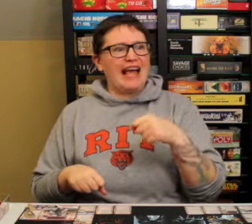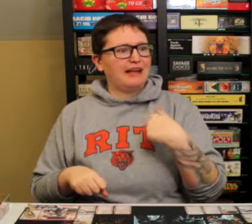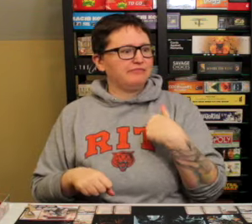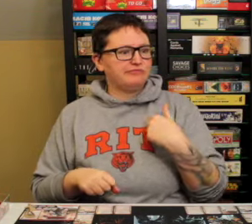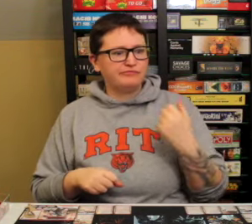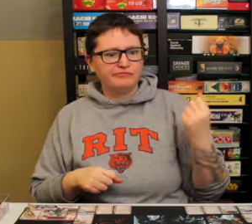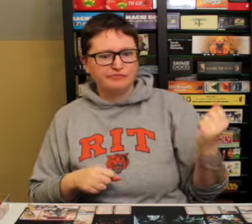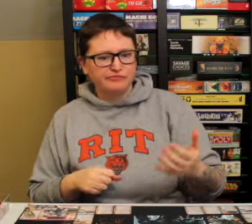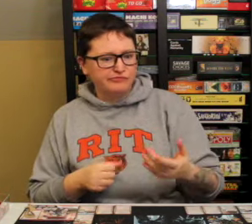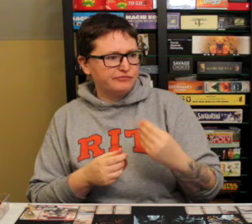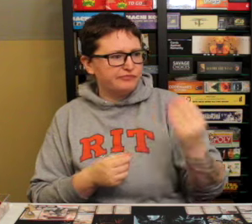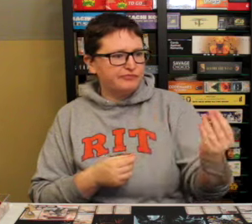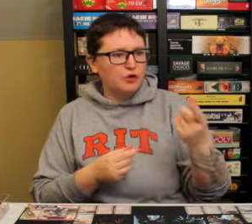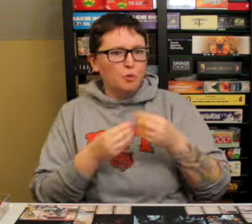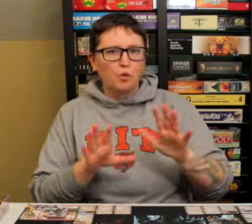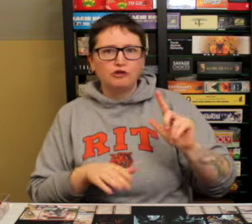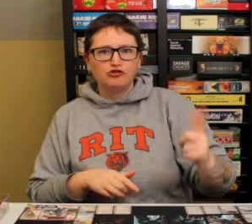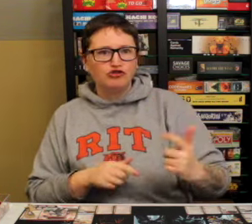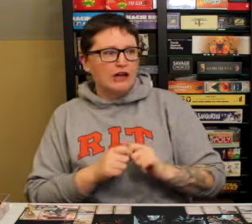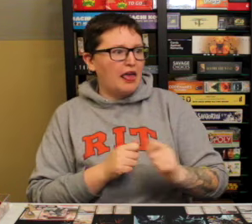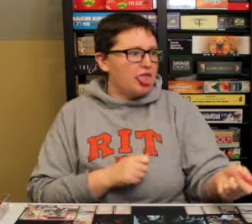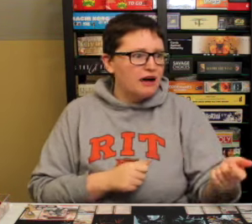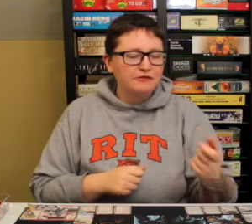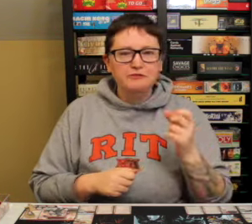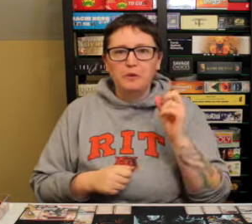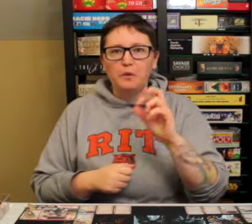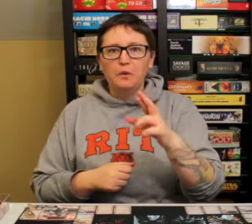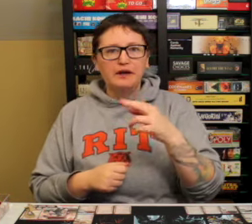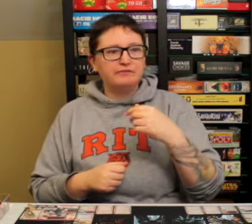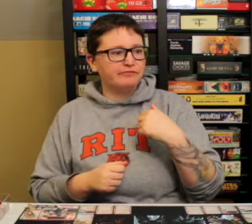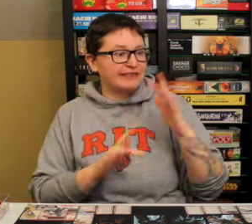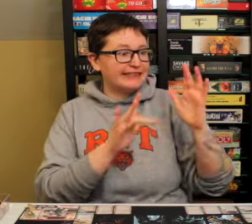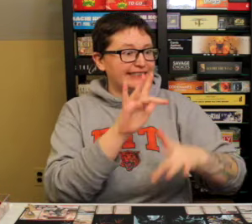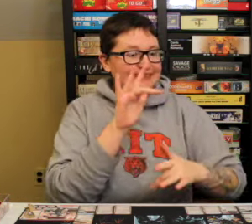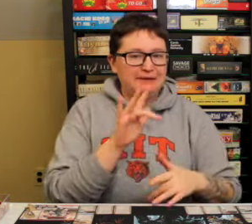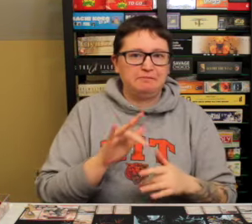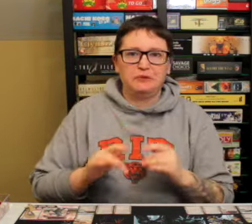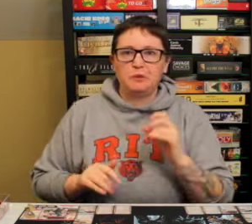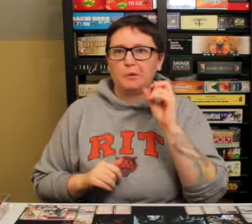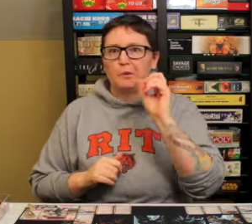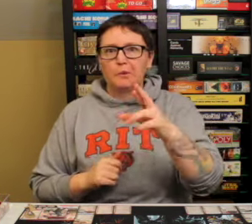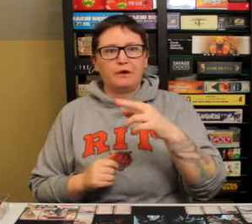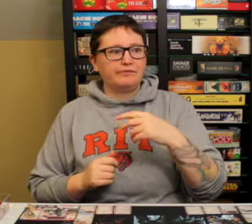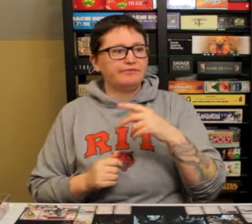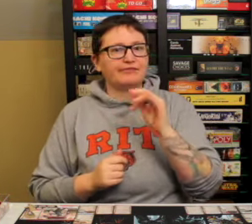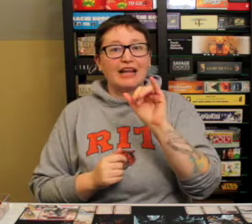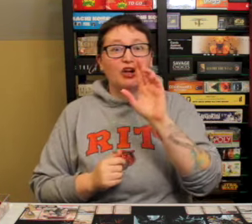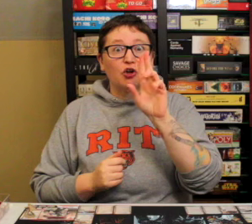An example could be you know, I roll and they lose their turn, or I have a car and it skips their turn.